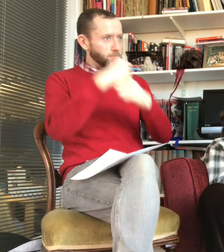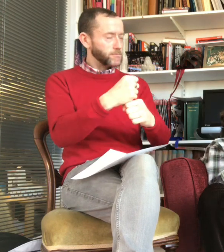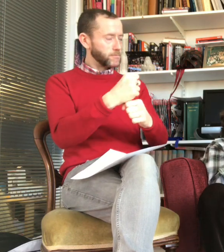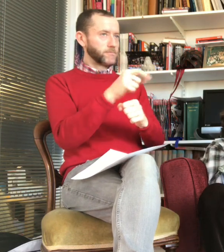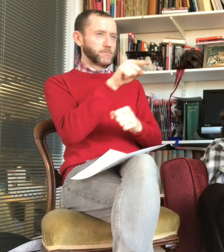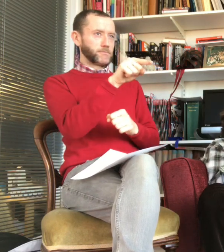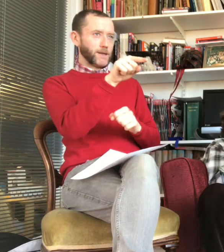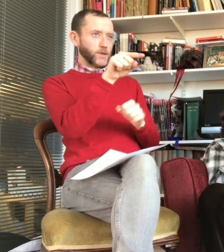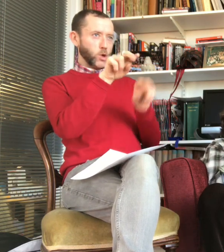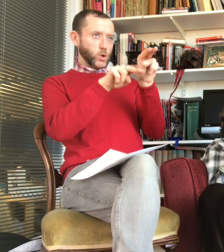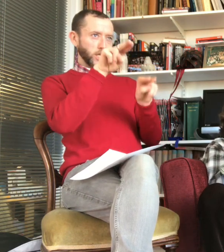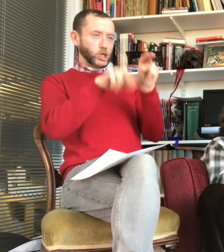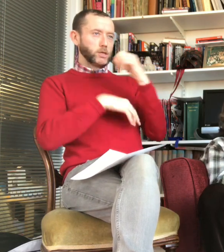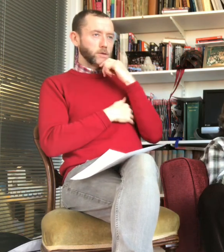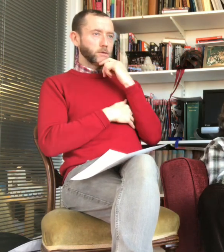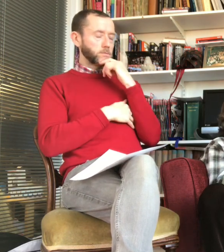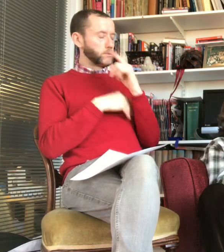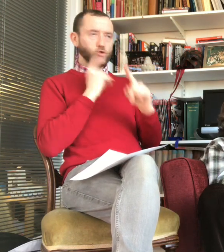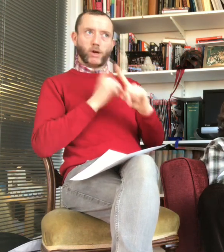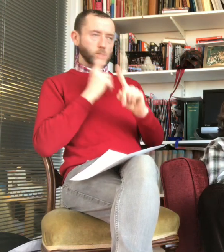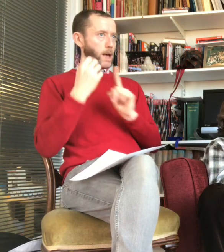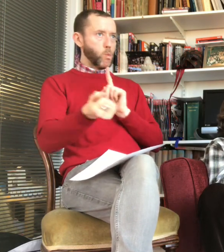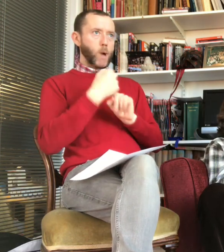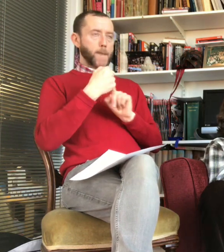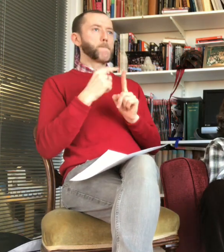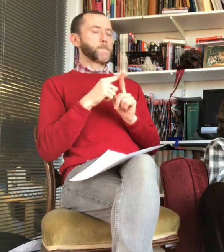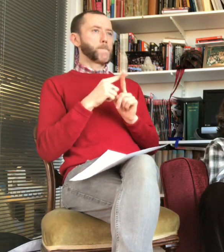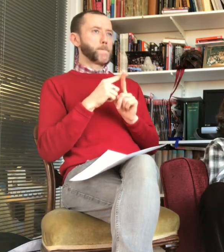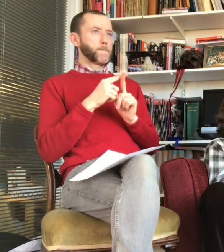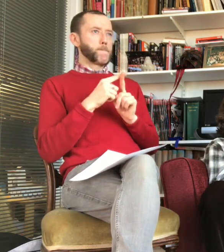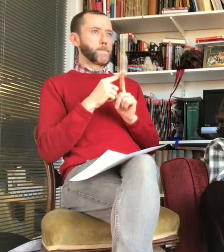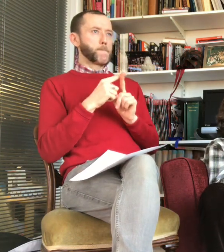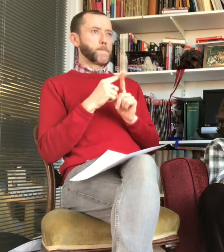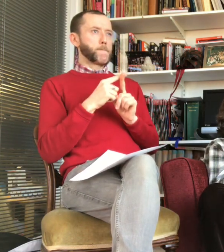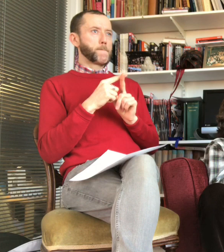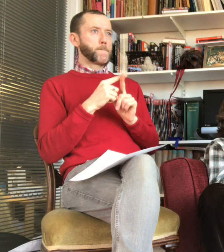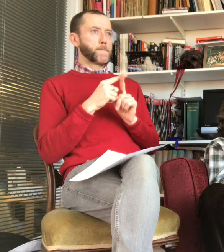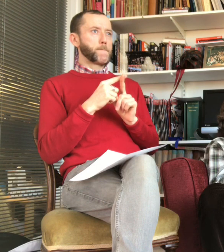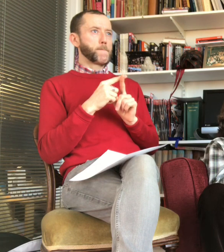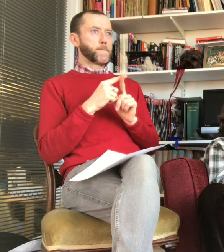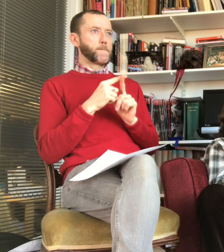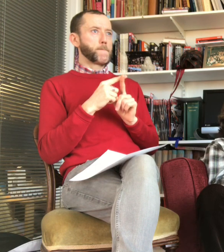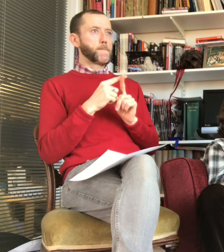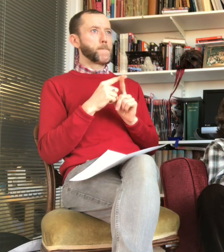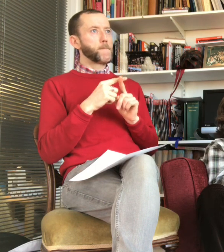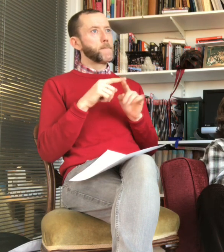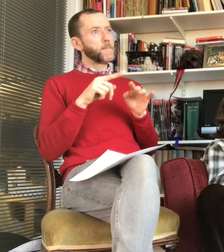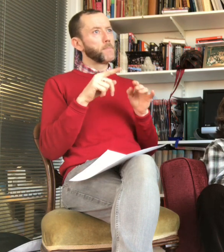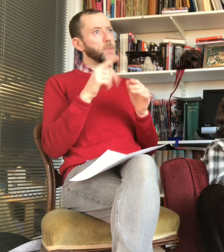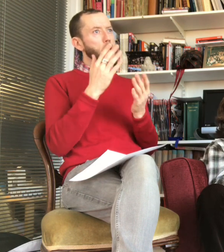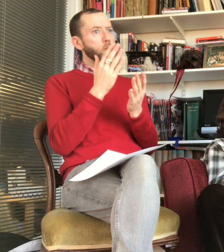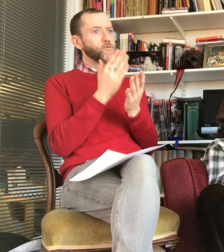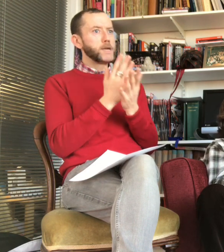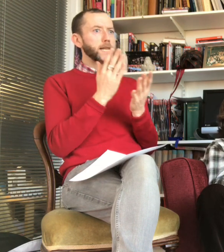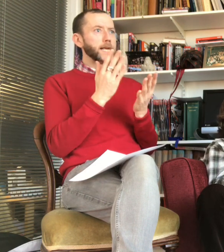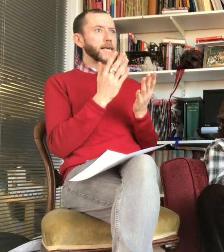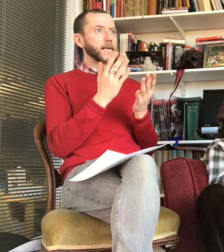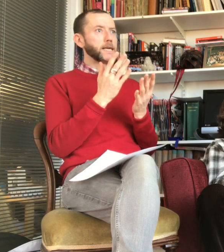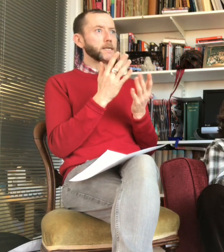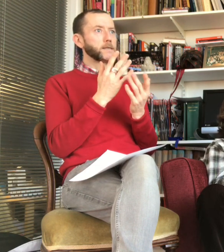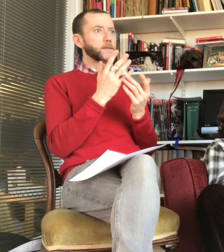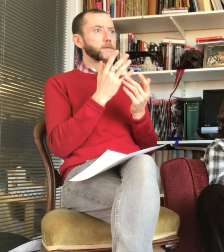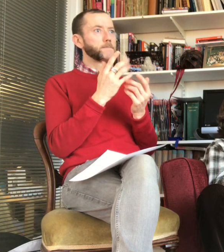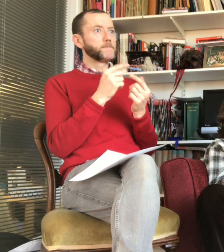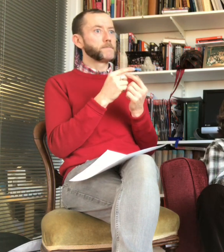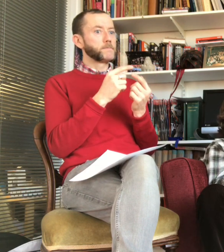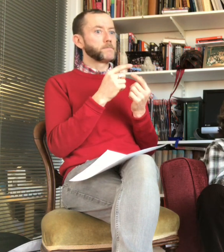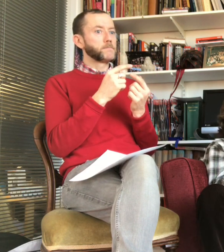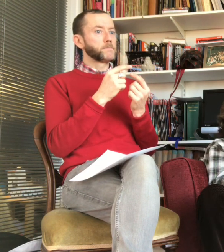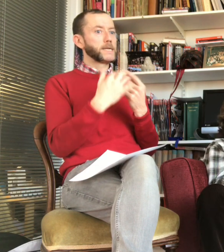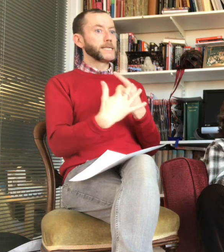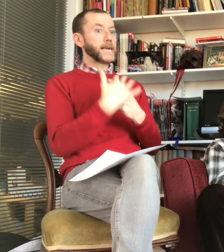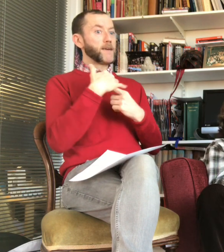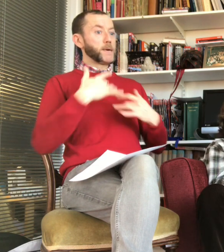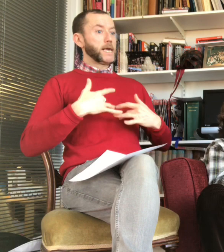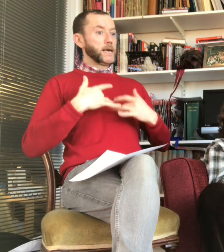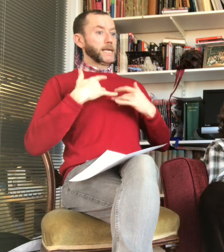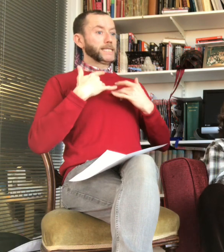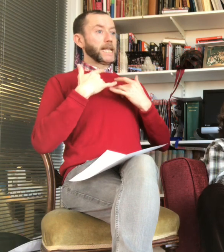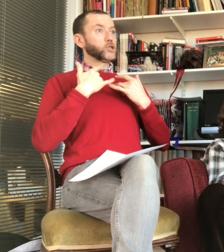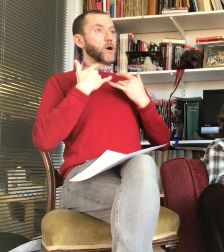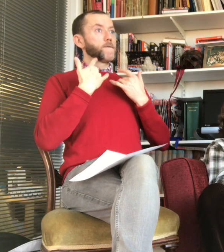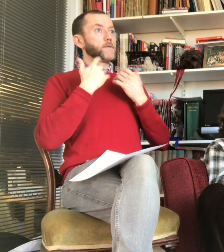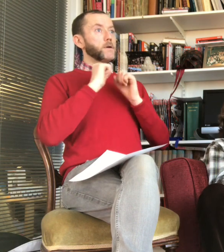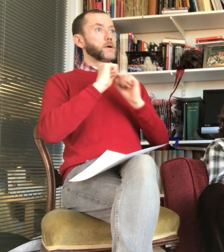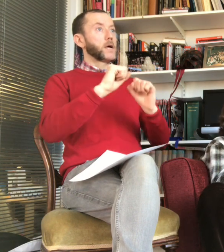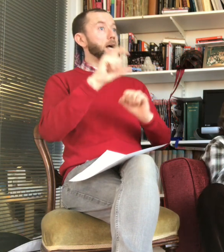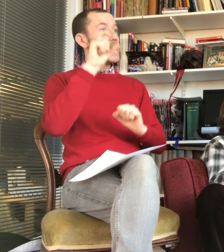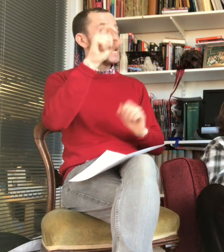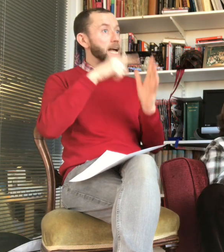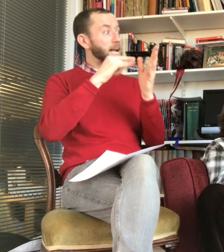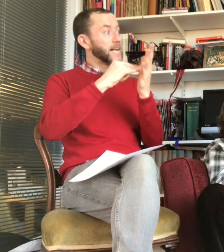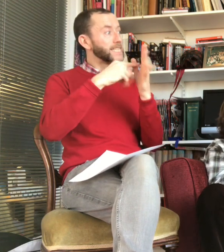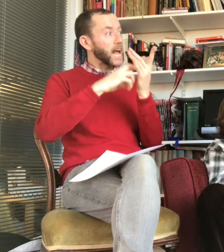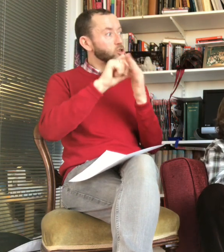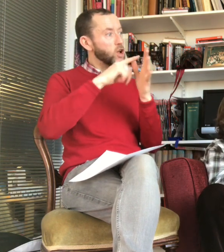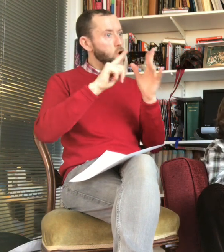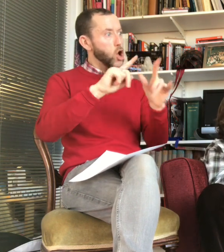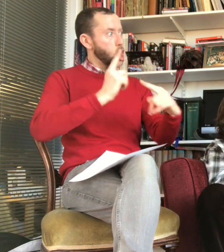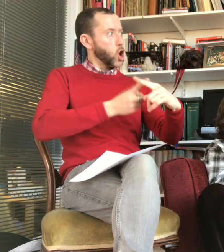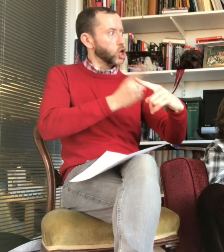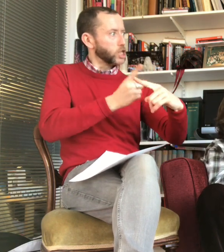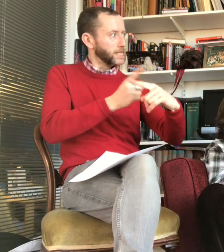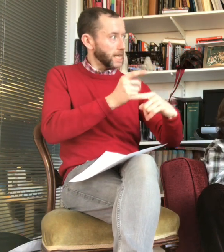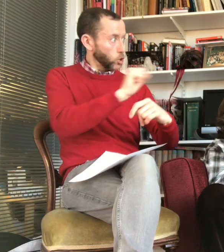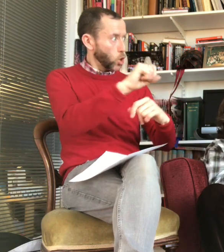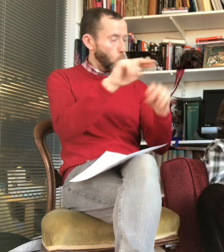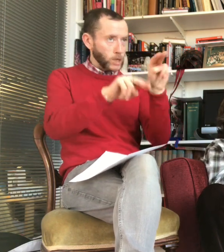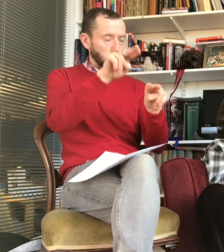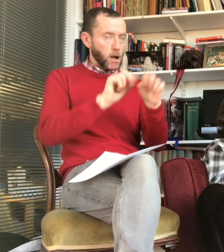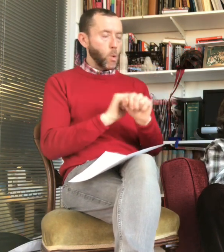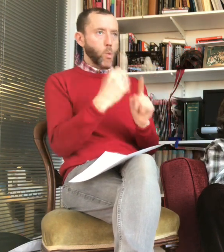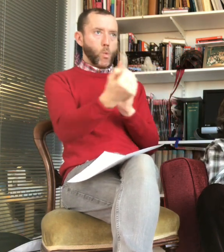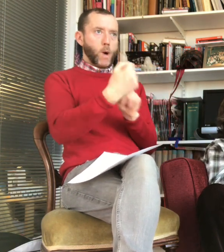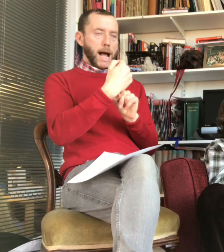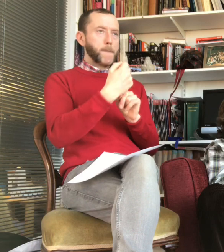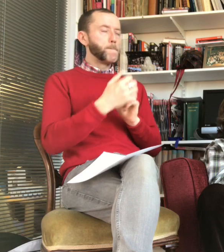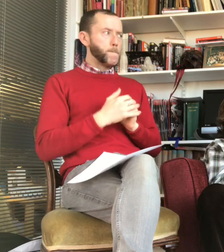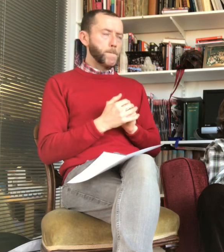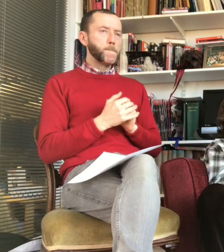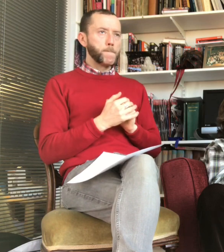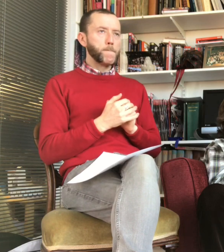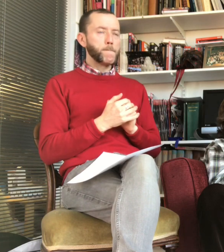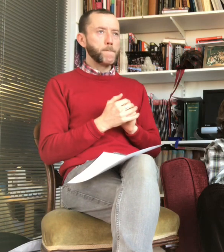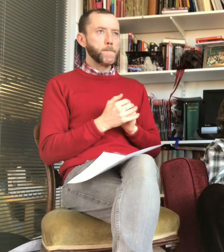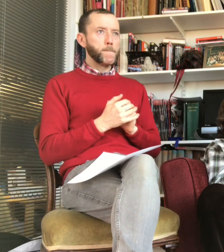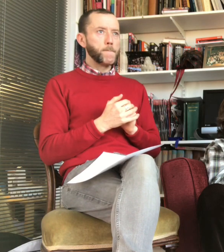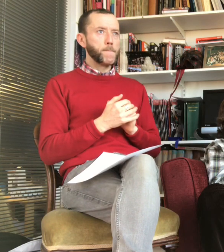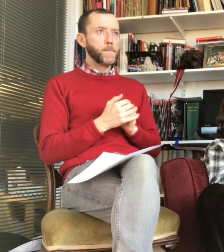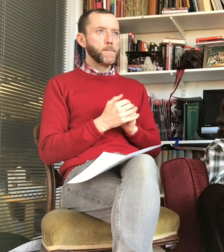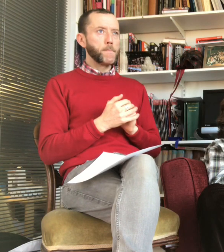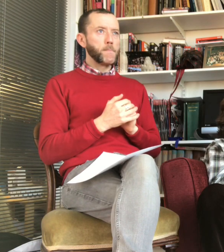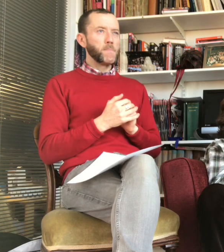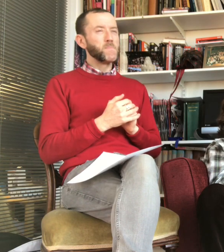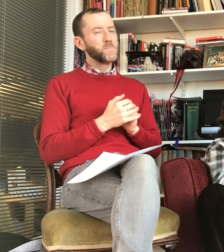was immediate. And it really immediately gave me a sense of, of Cassandra's urgency.